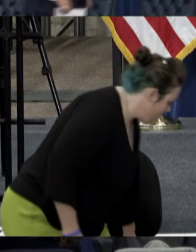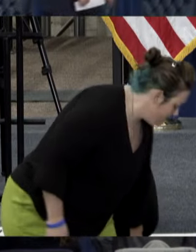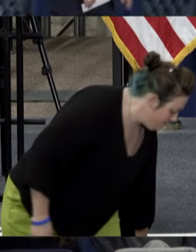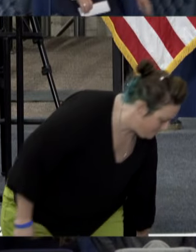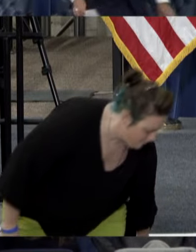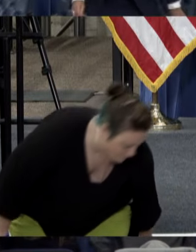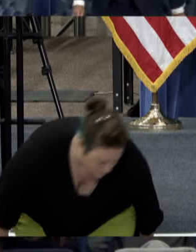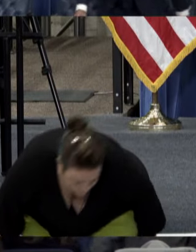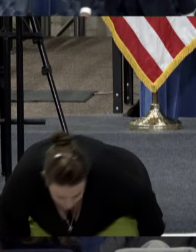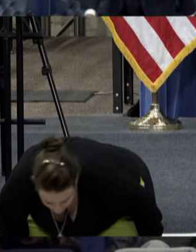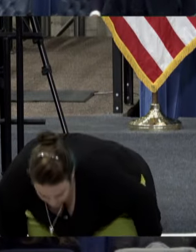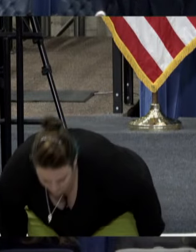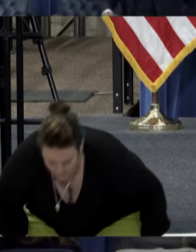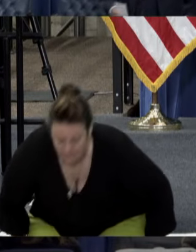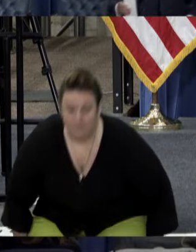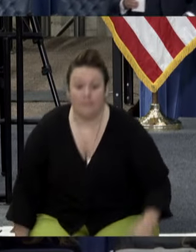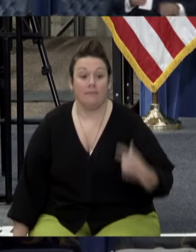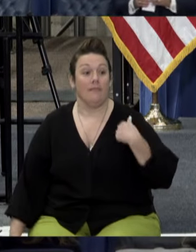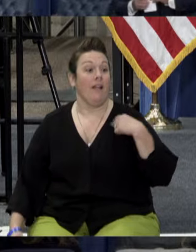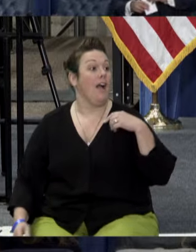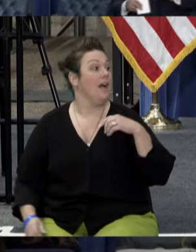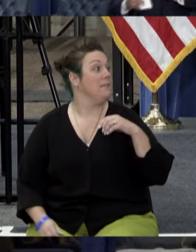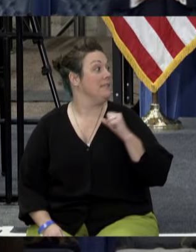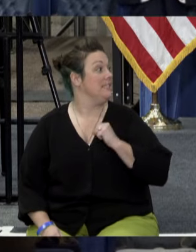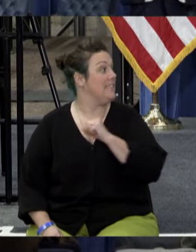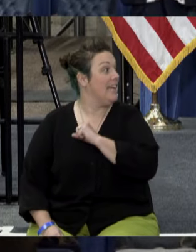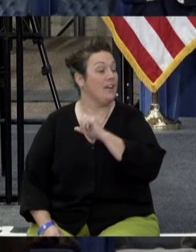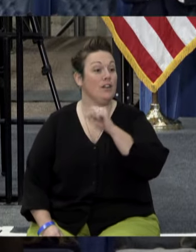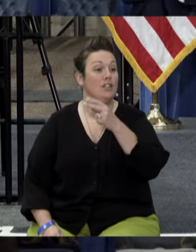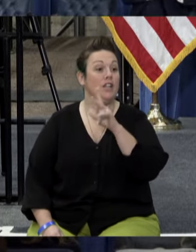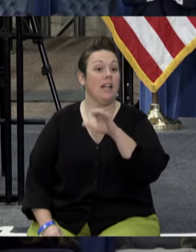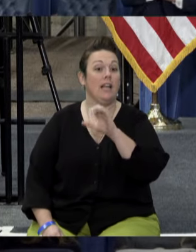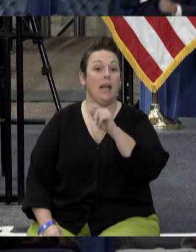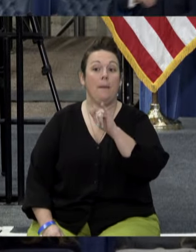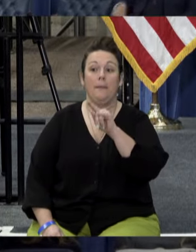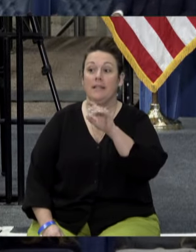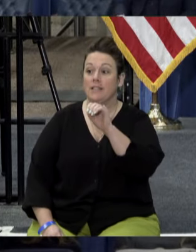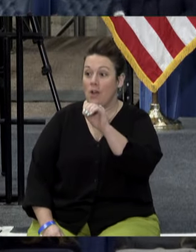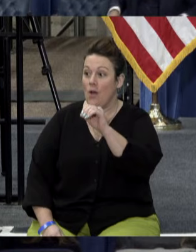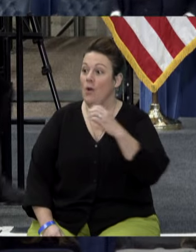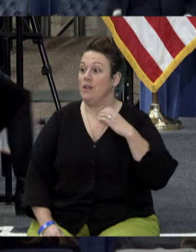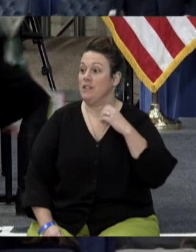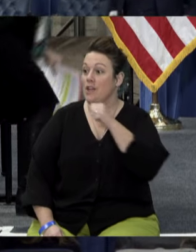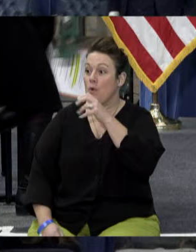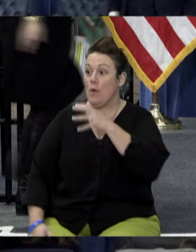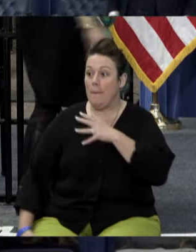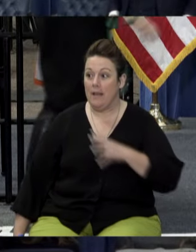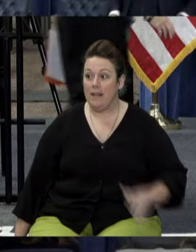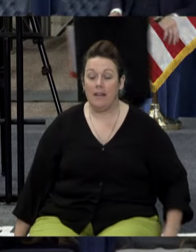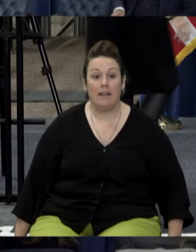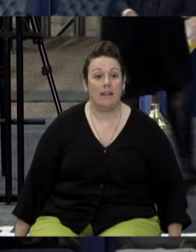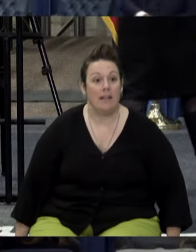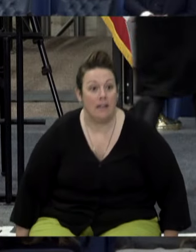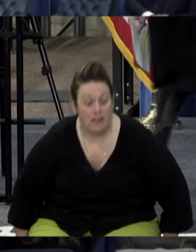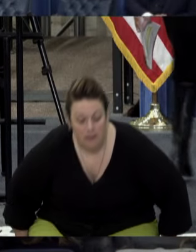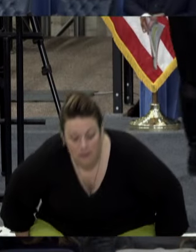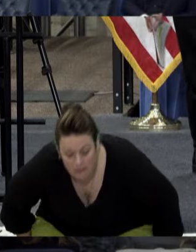Mary Lazare: And Senator Shelley Capito, who is chairwoman of the House of -- House Committee,